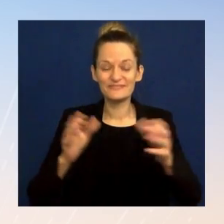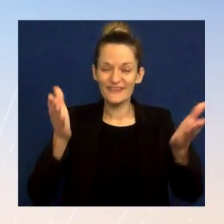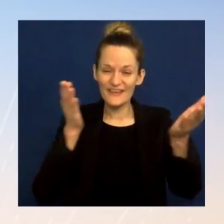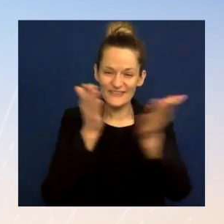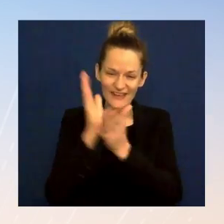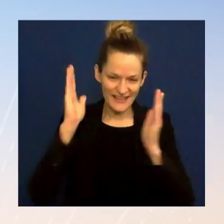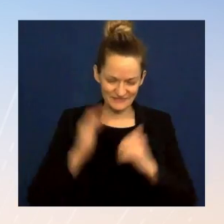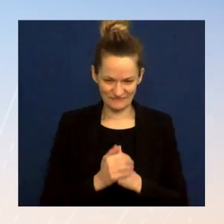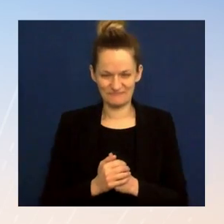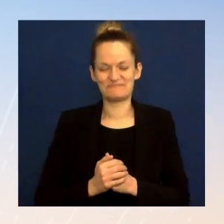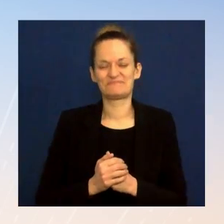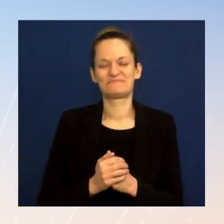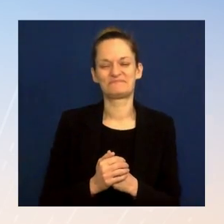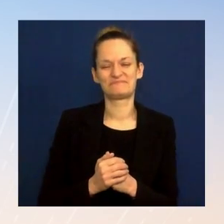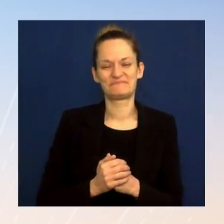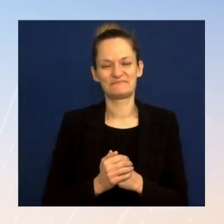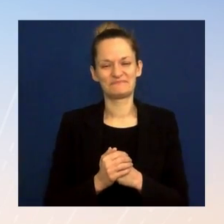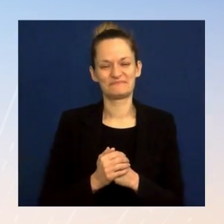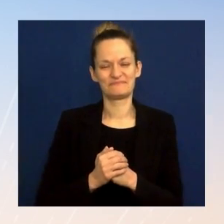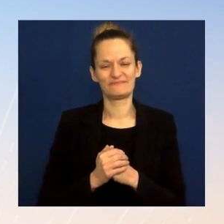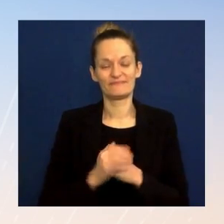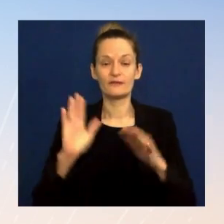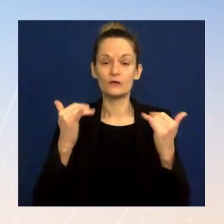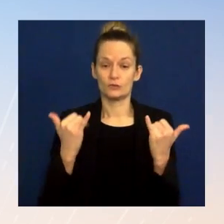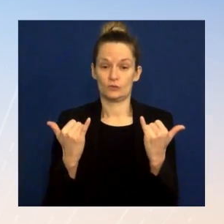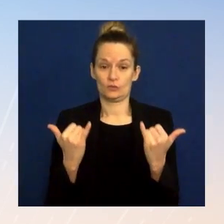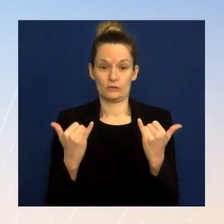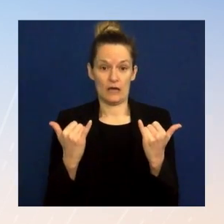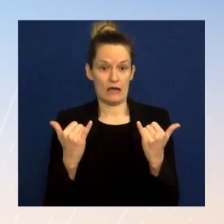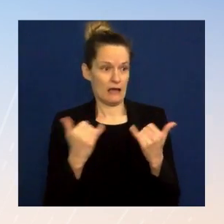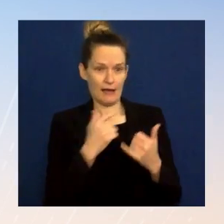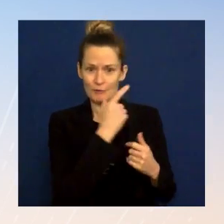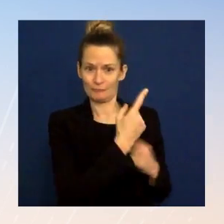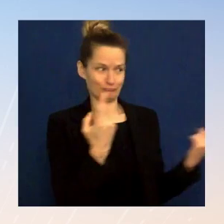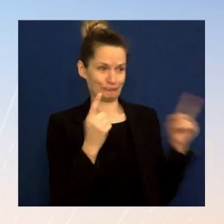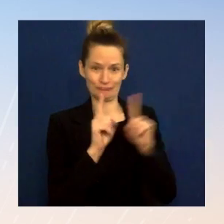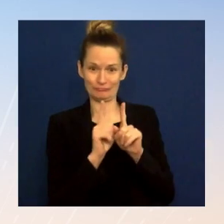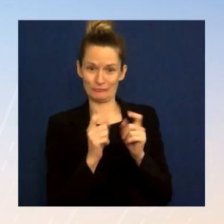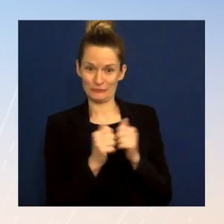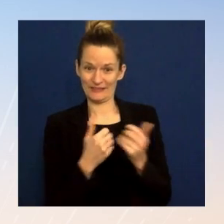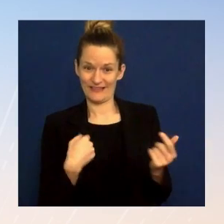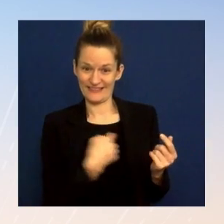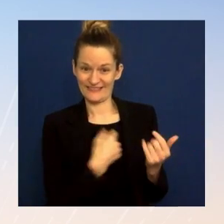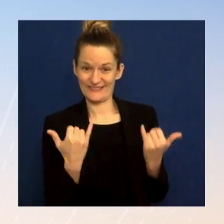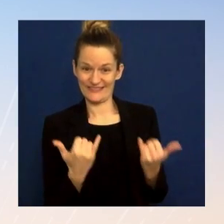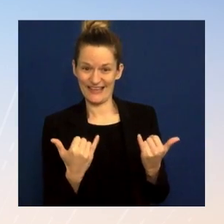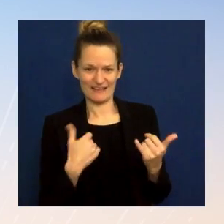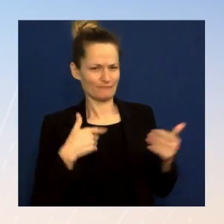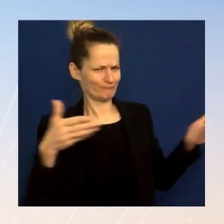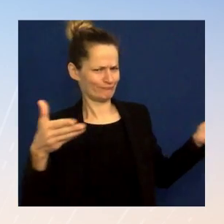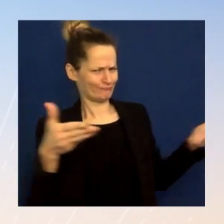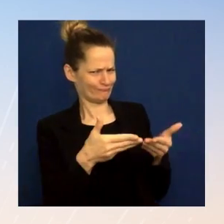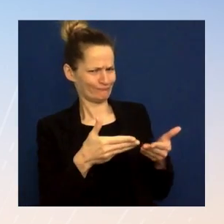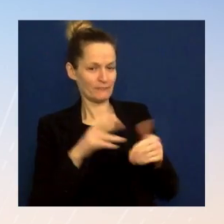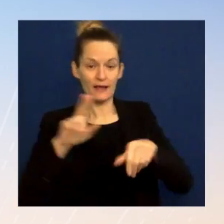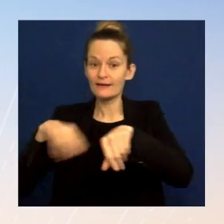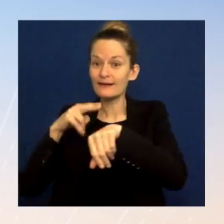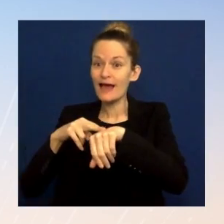Today, joining us -- needs hardly an introduction -- our National Security Advisor, Jake Sullivan, who will be previewing the President's trip --